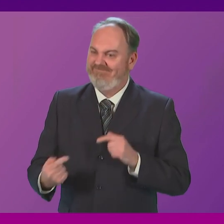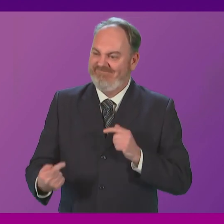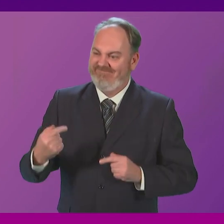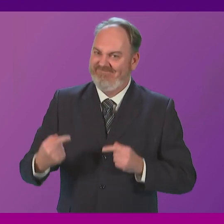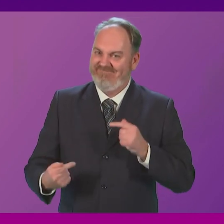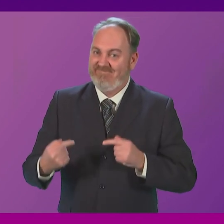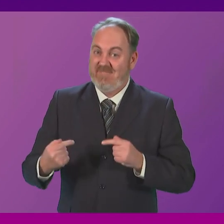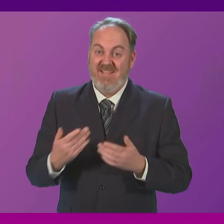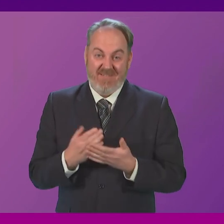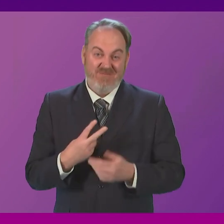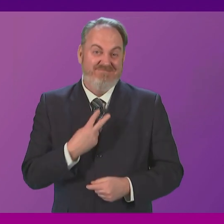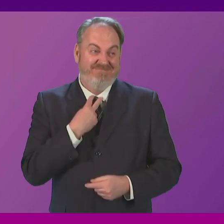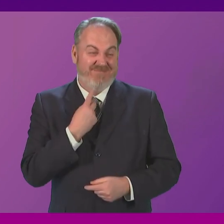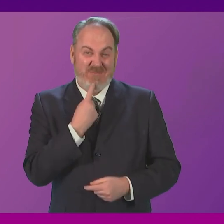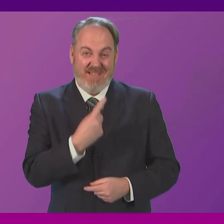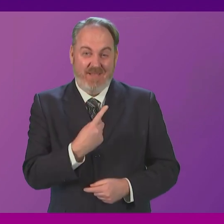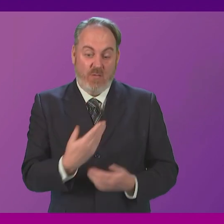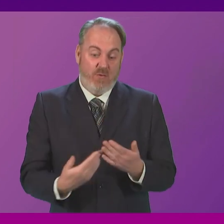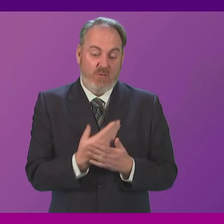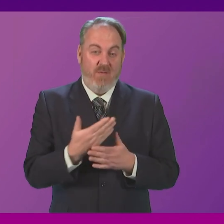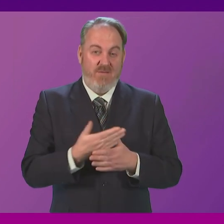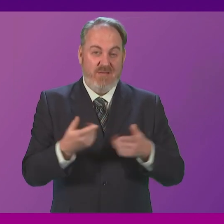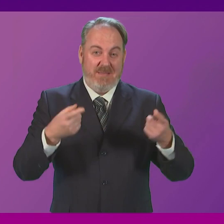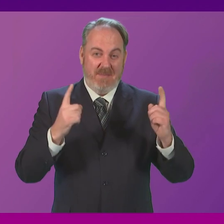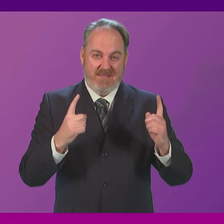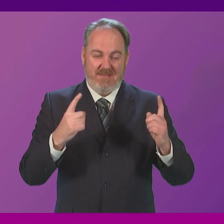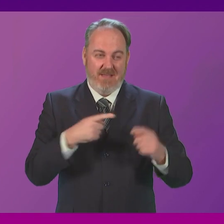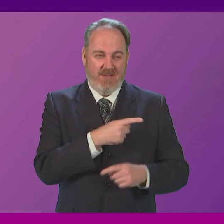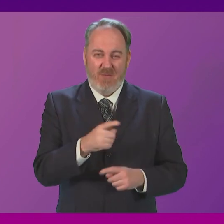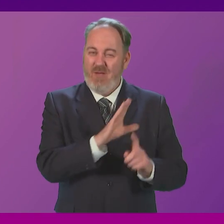I have to say, though, that, regrettably, the new First Minister seems to be doing his best to imitate his predecessor.